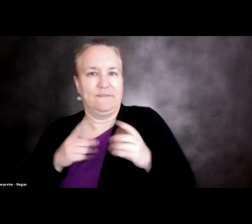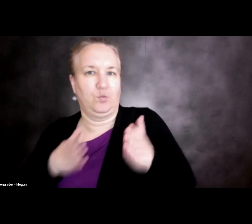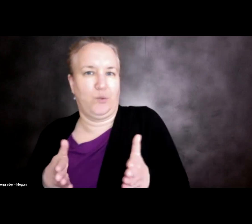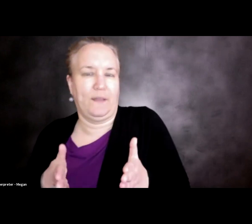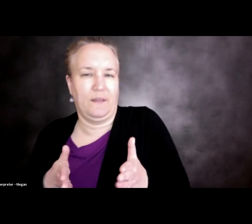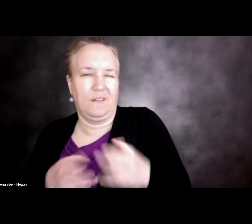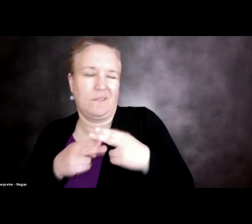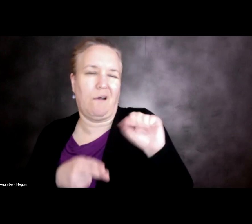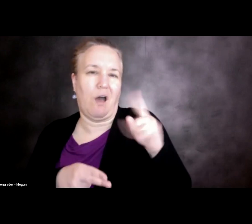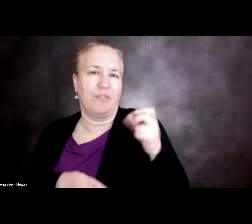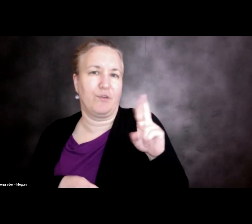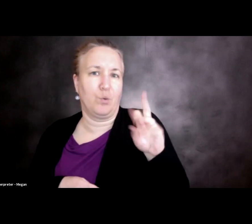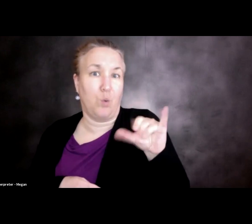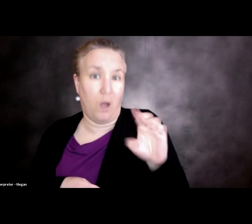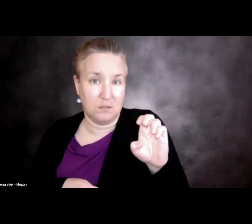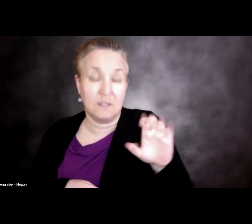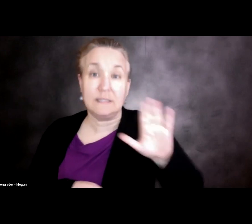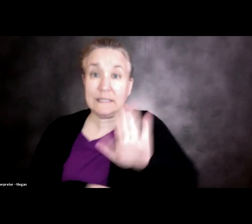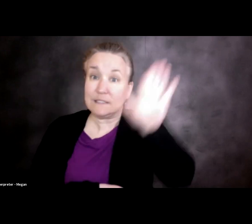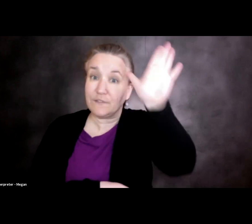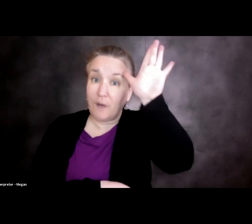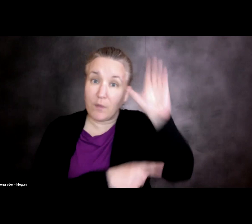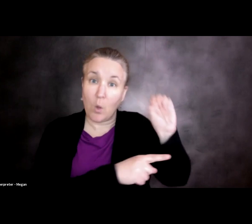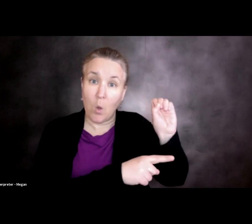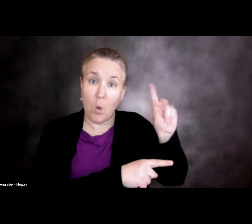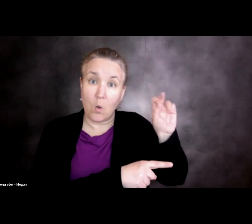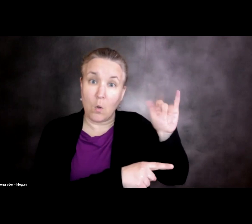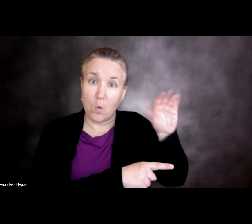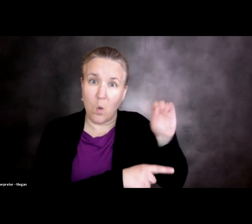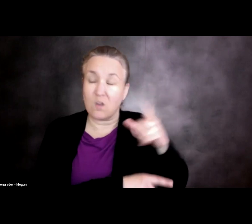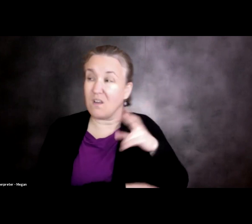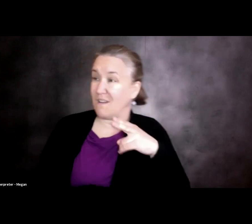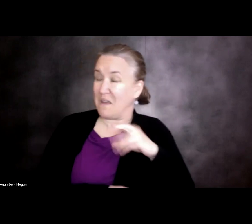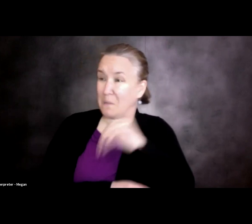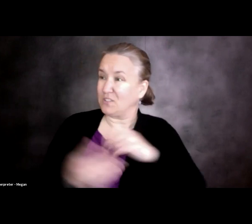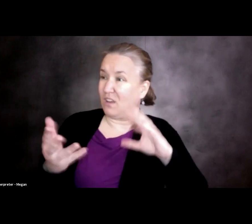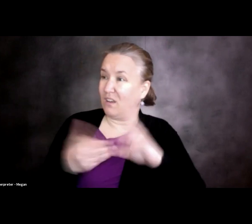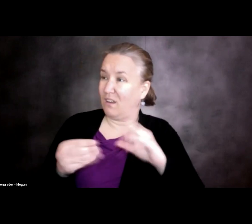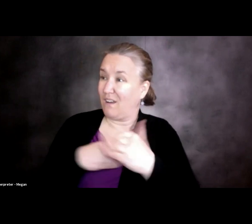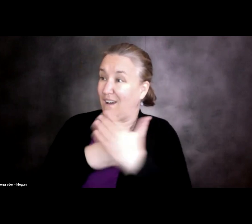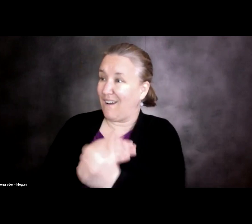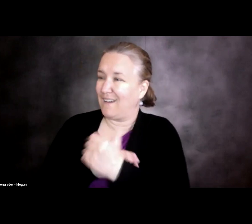Whereas his father, Okonkwo, effortlessly shrugs off the missionary's call and remains